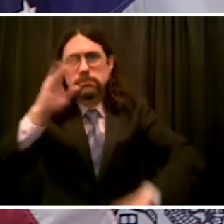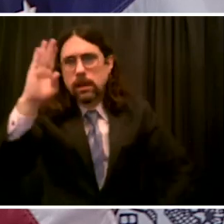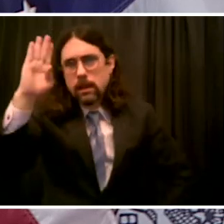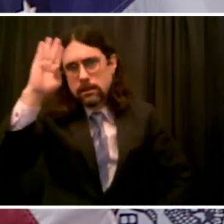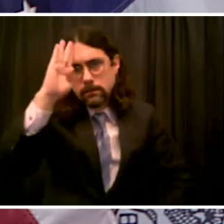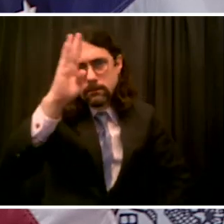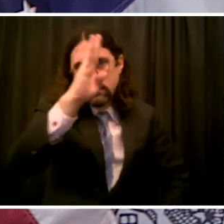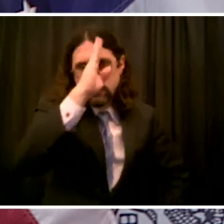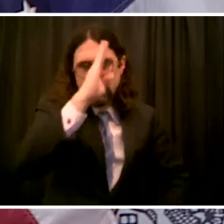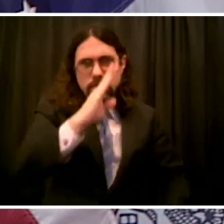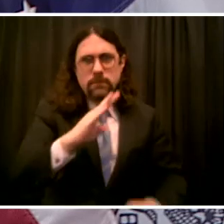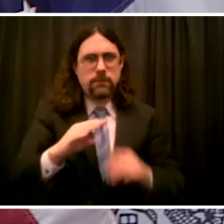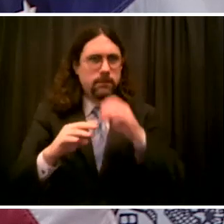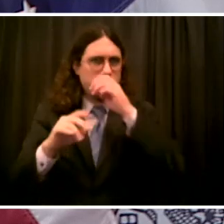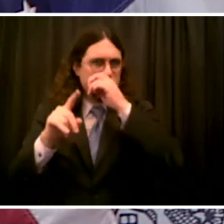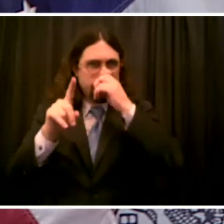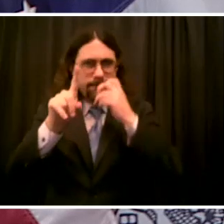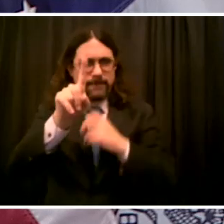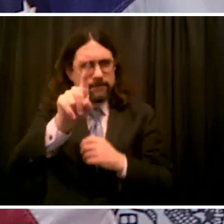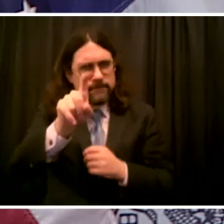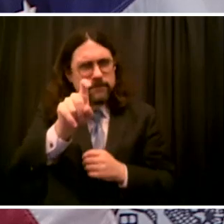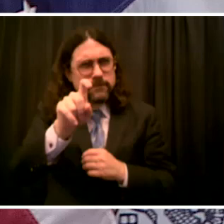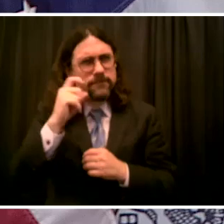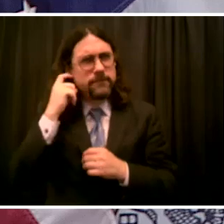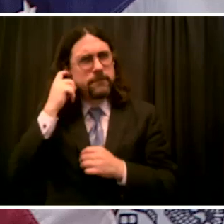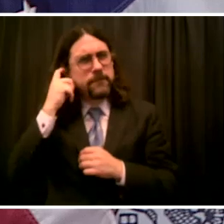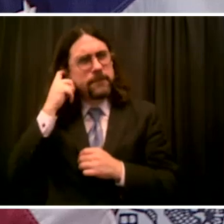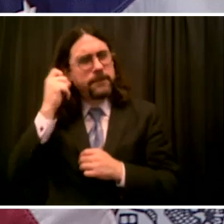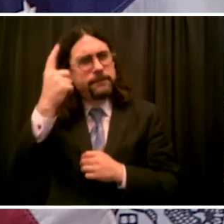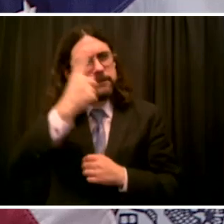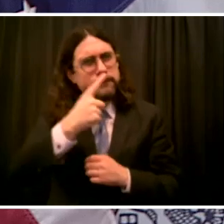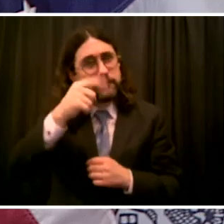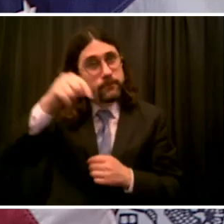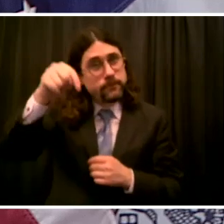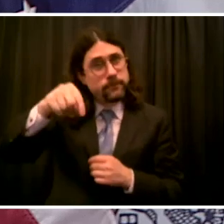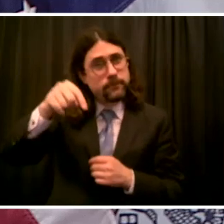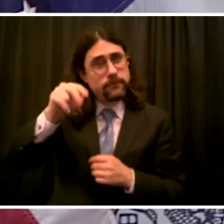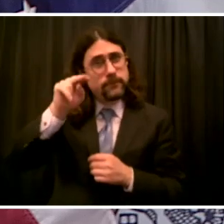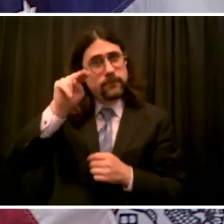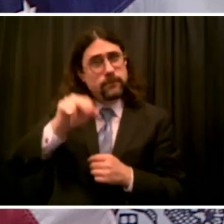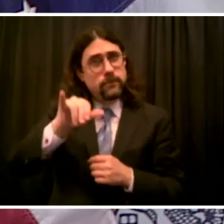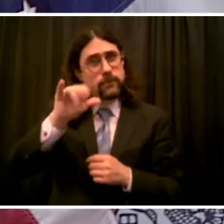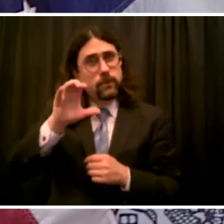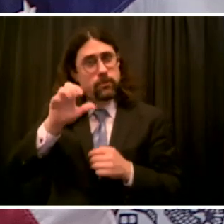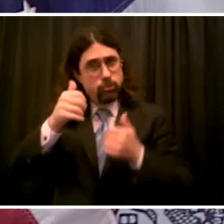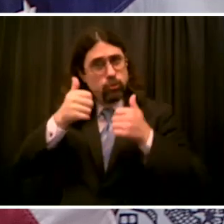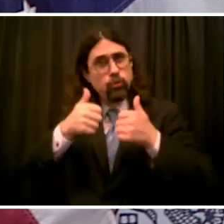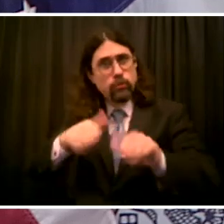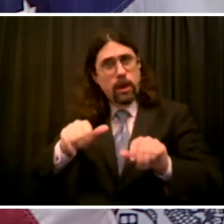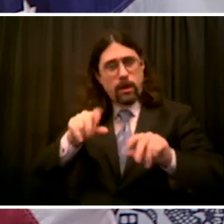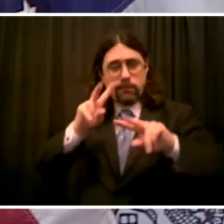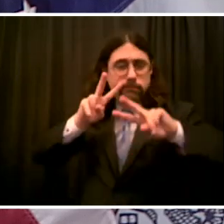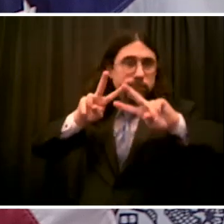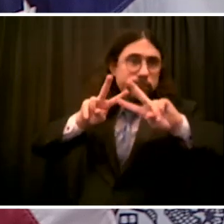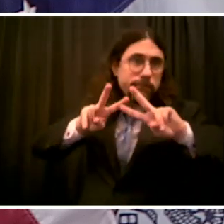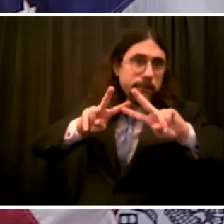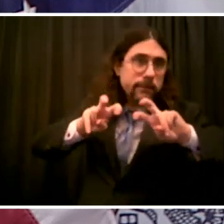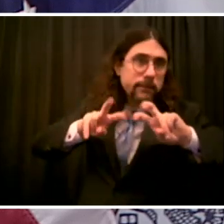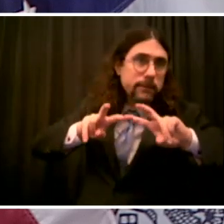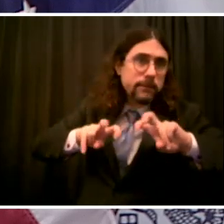IS THECI TY DOING ANY KIND OF -- KIND OF ANALYSIS